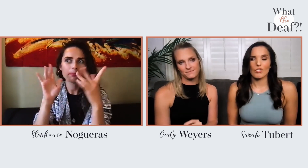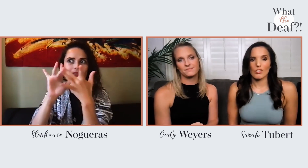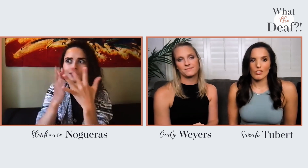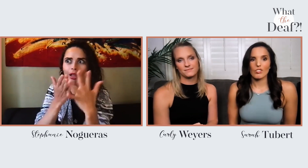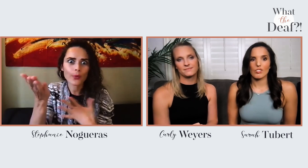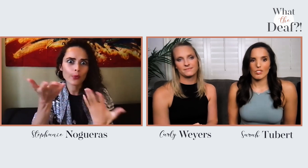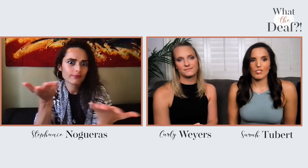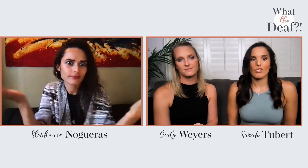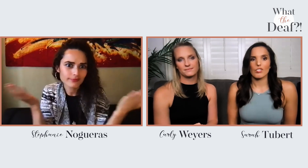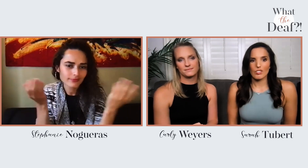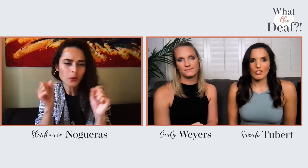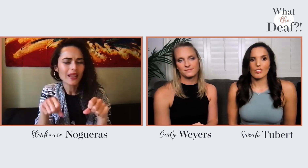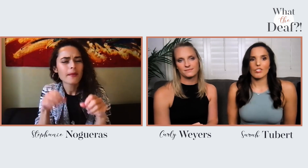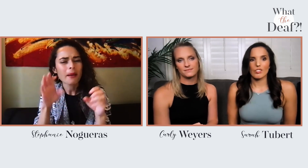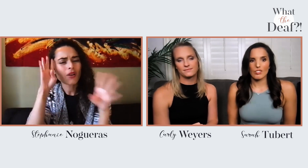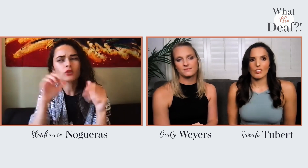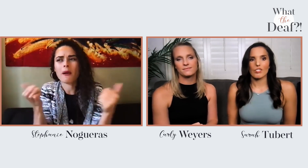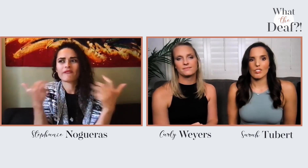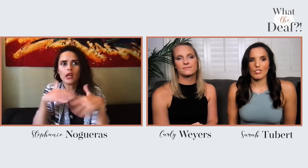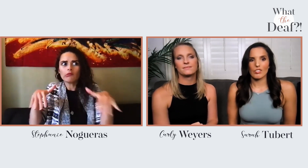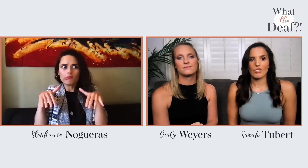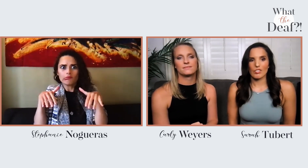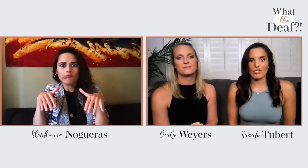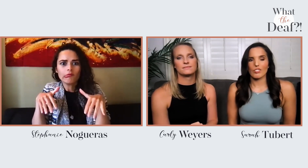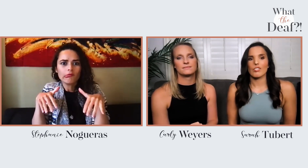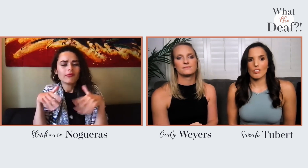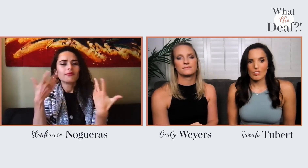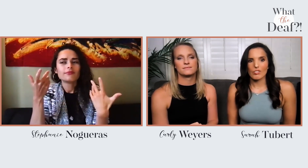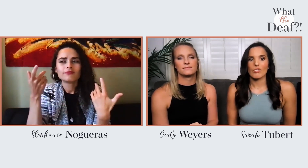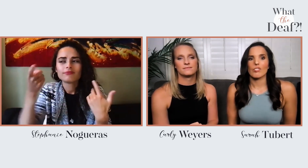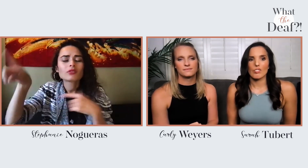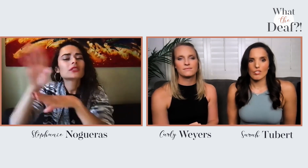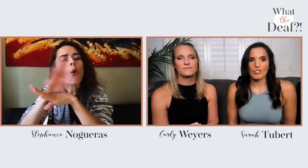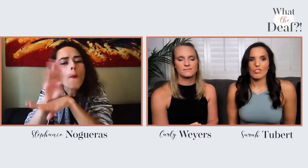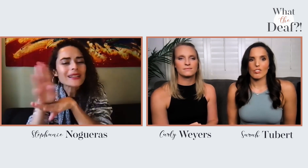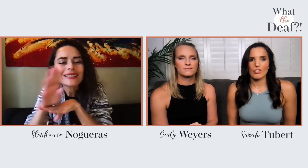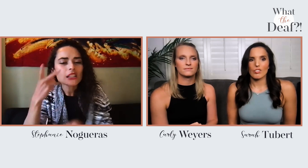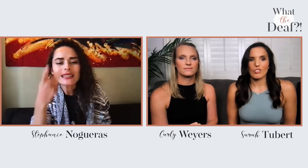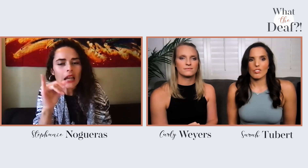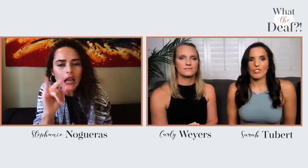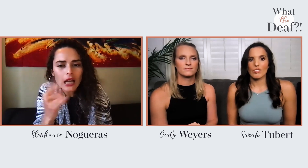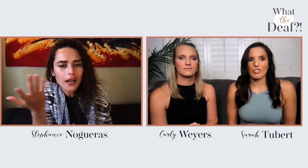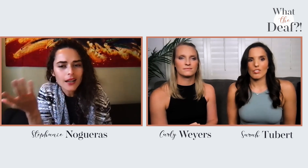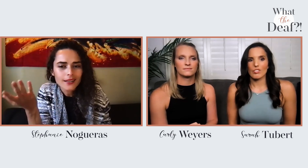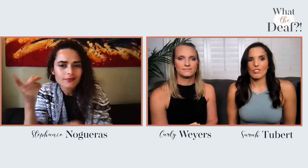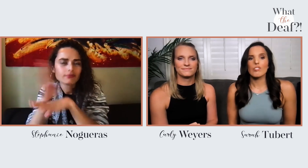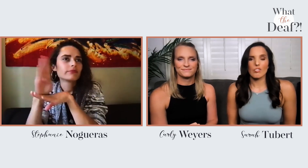and I think it's interesting that people are still afraid to reach out. You know, they might be busy. They might be doing their own thing,